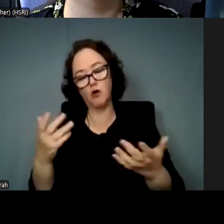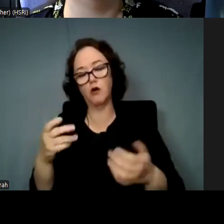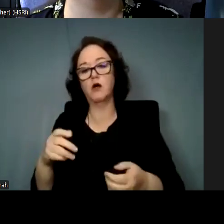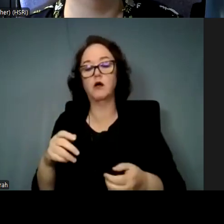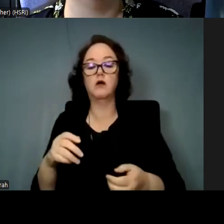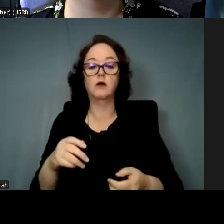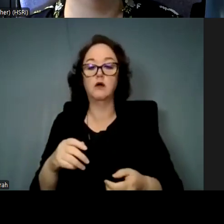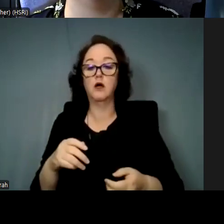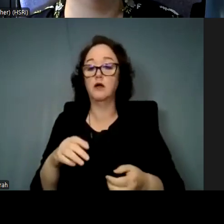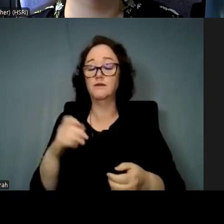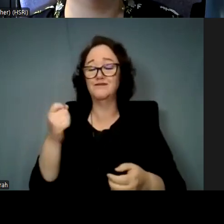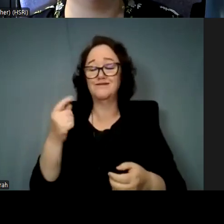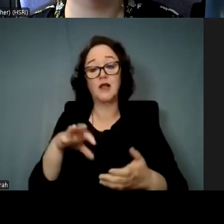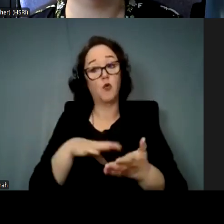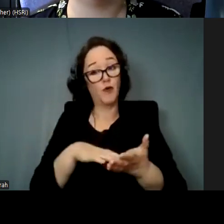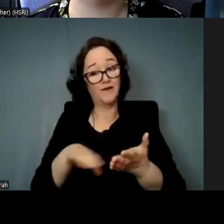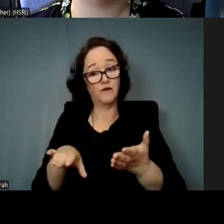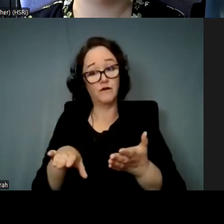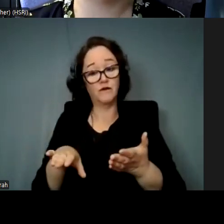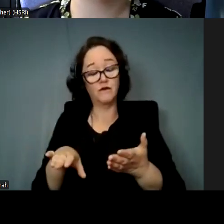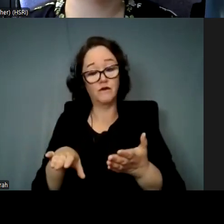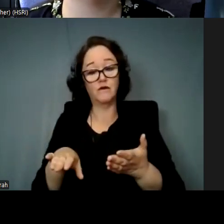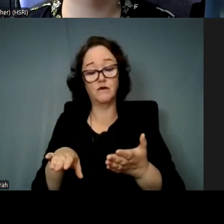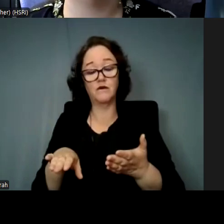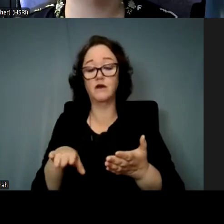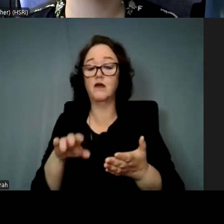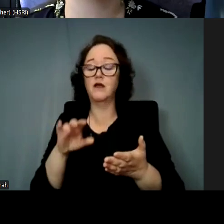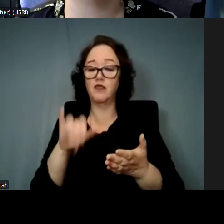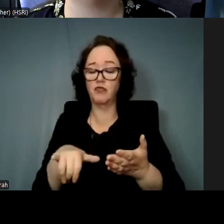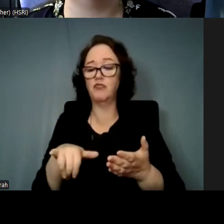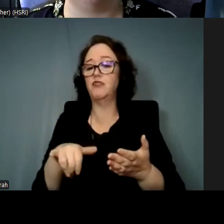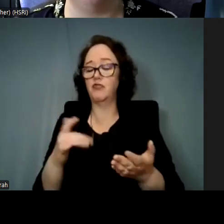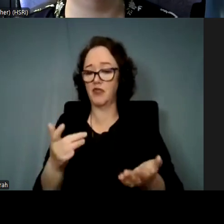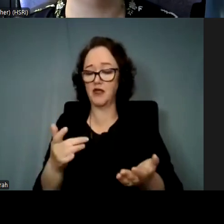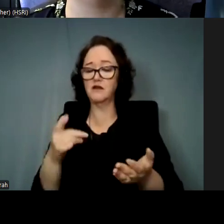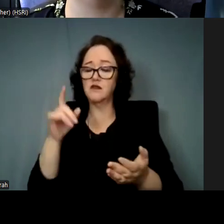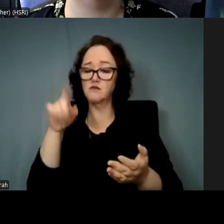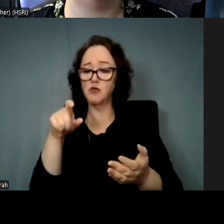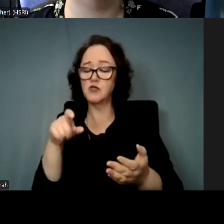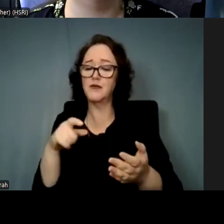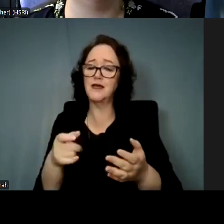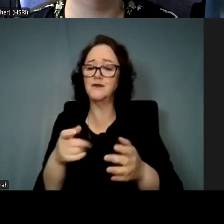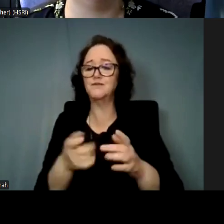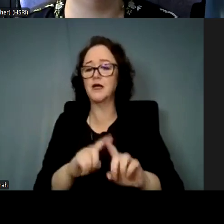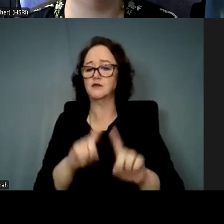waiver is supposed to be a feasible alternative to institutional living, which means it really should cover